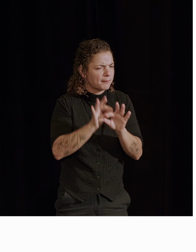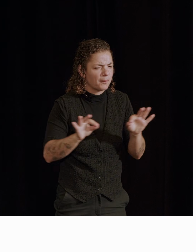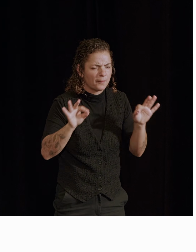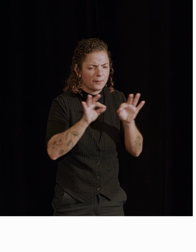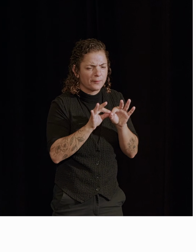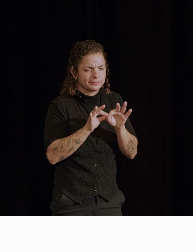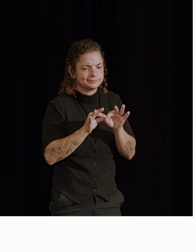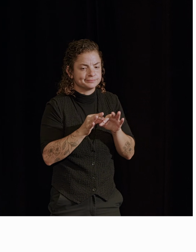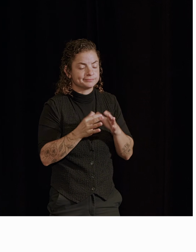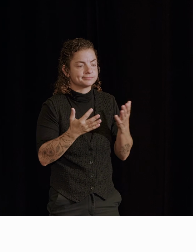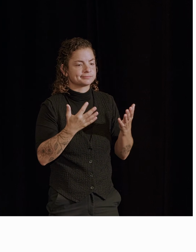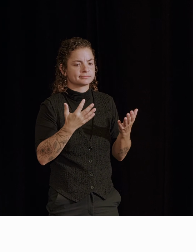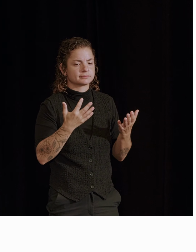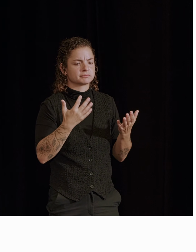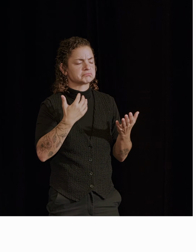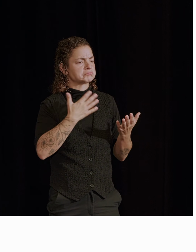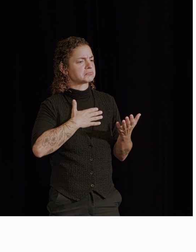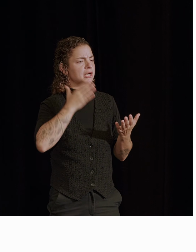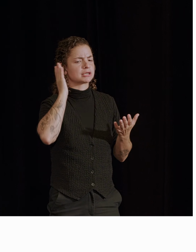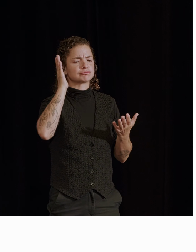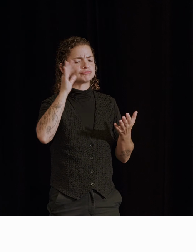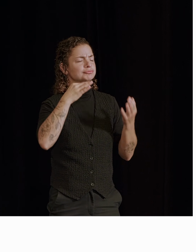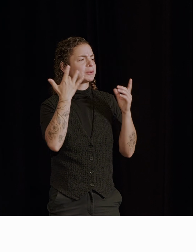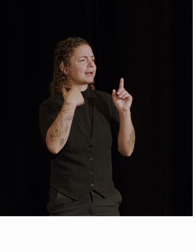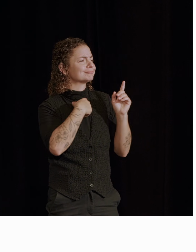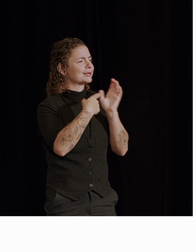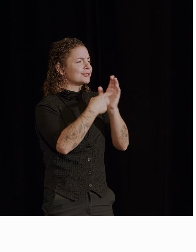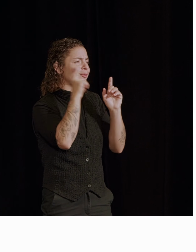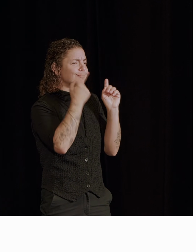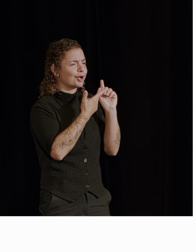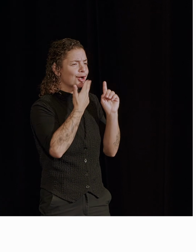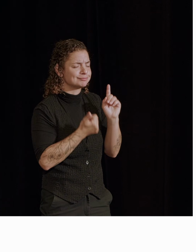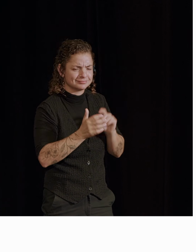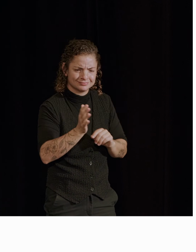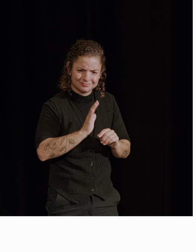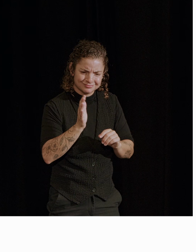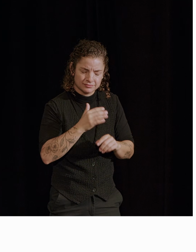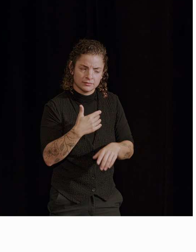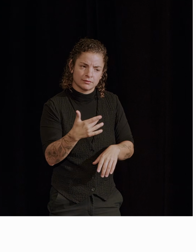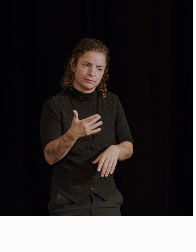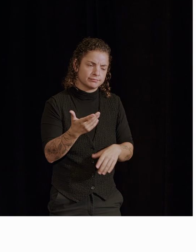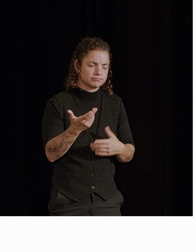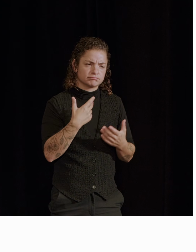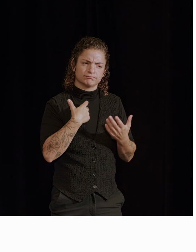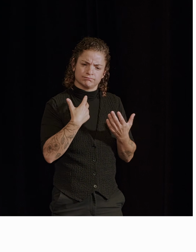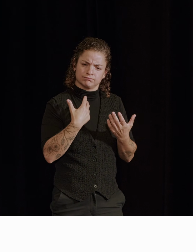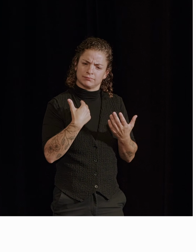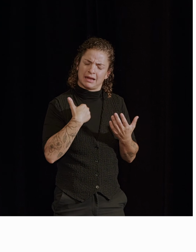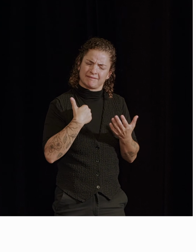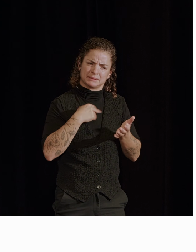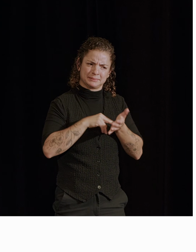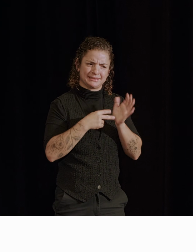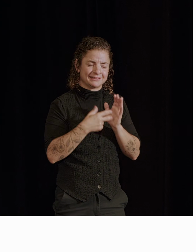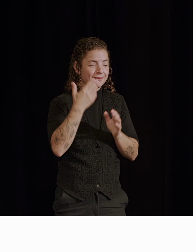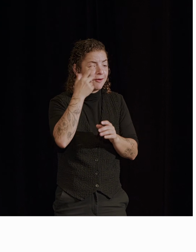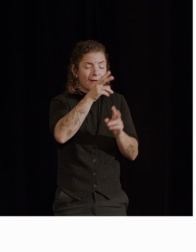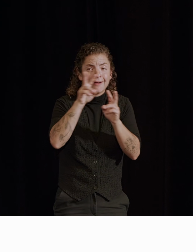not only because it's an adorable picture and it's a heartwarming thing to see a guide dog and a younger version of myself,